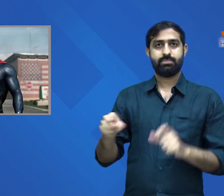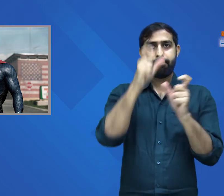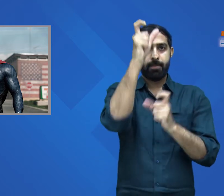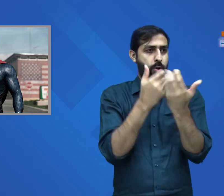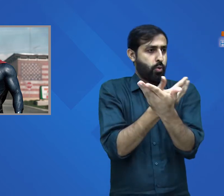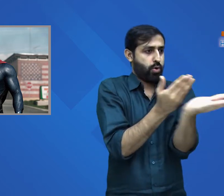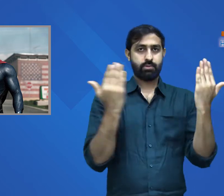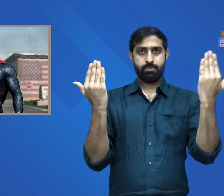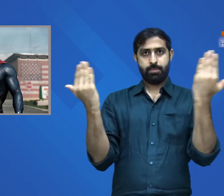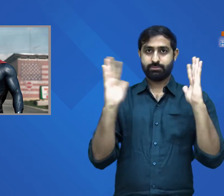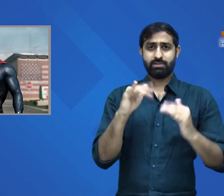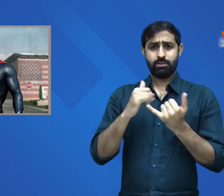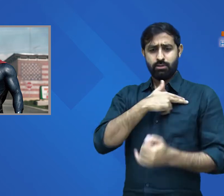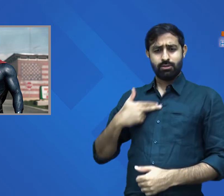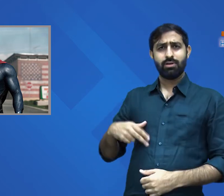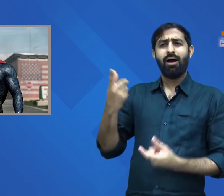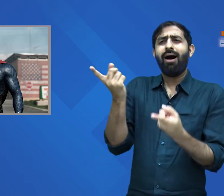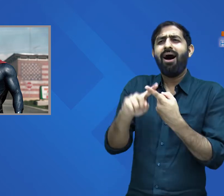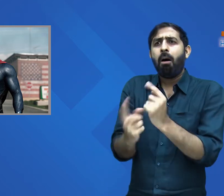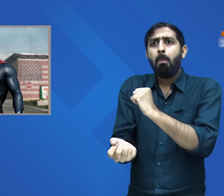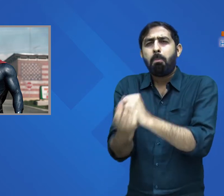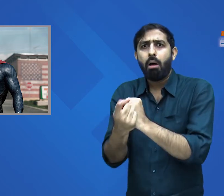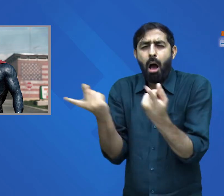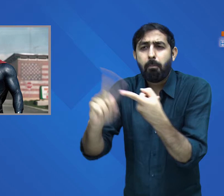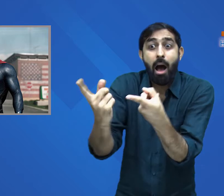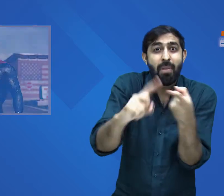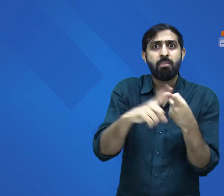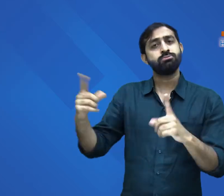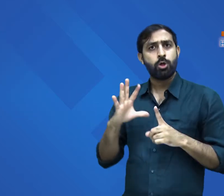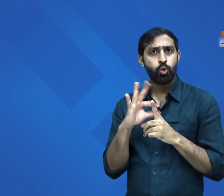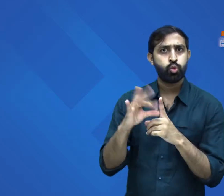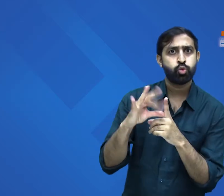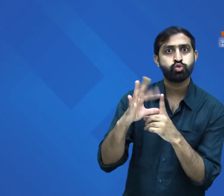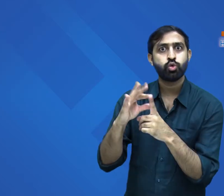and its ultimate realization as Superman. Superman can do anything,